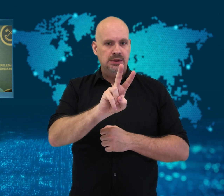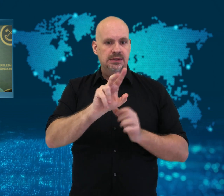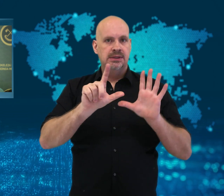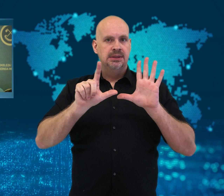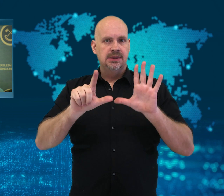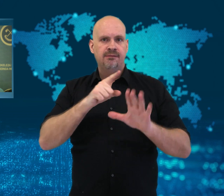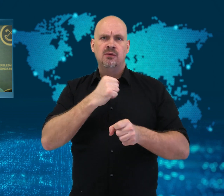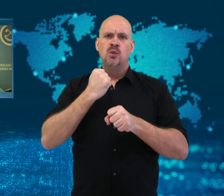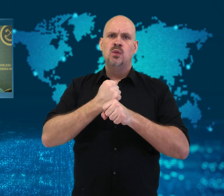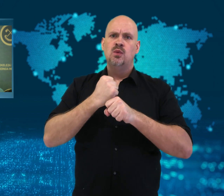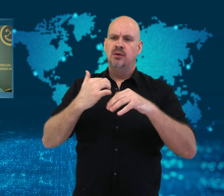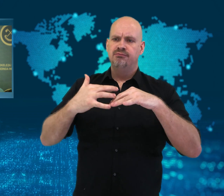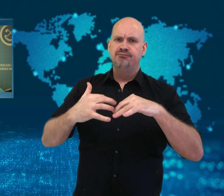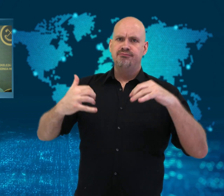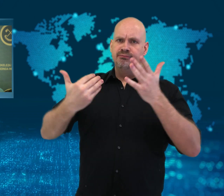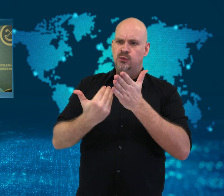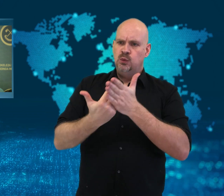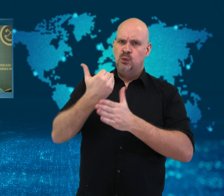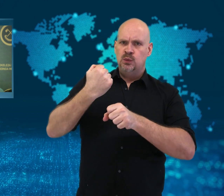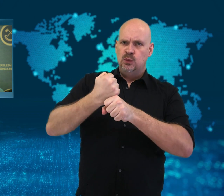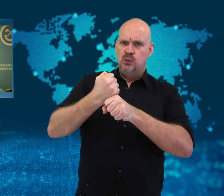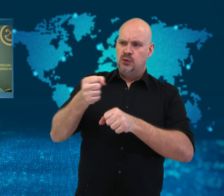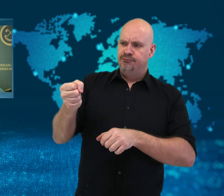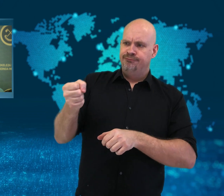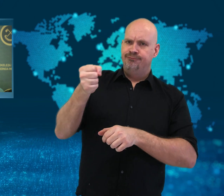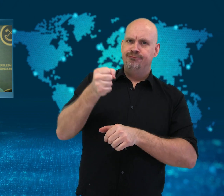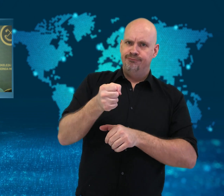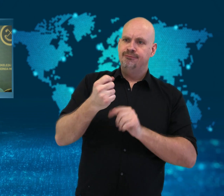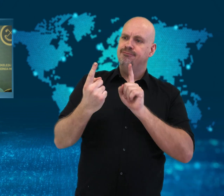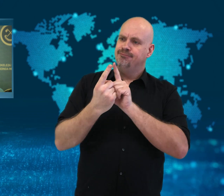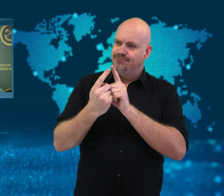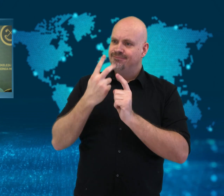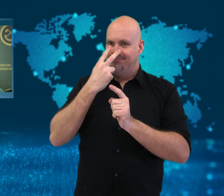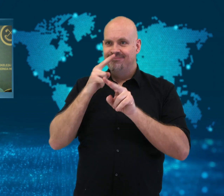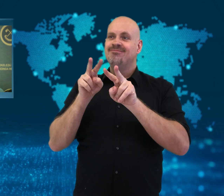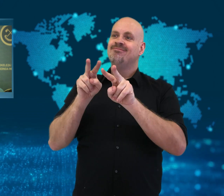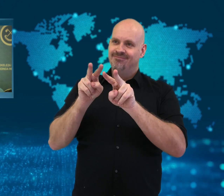swearing-in ceremony of his chief of staff.